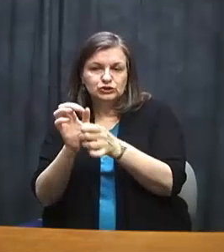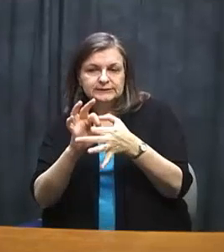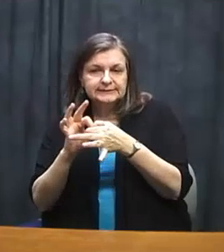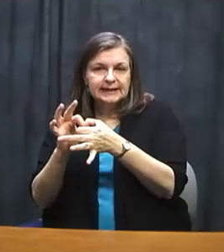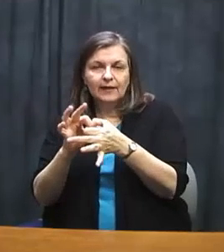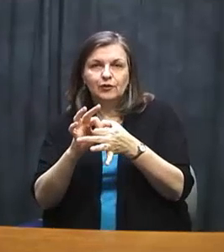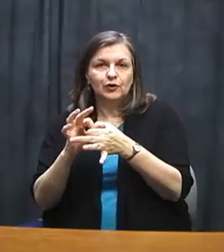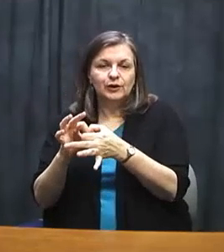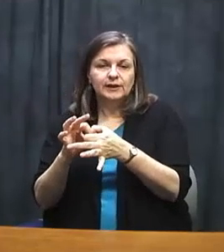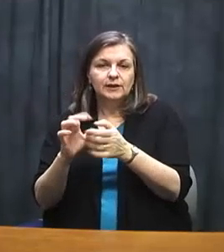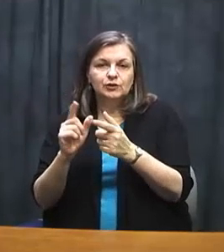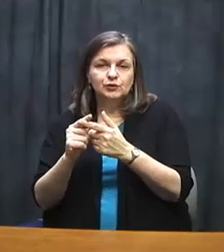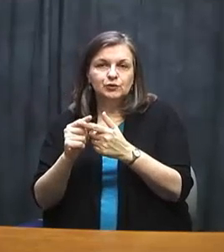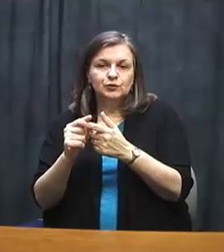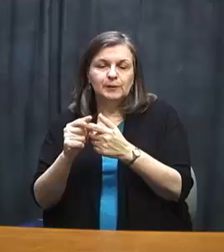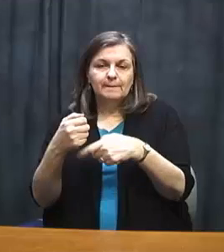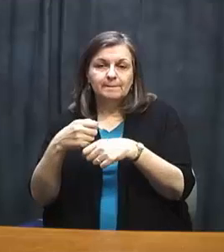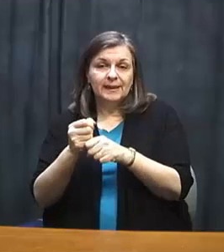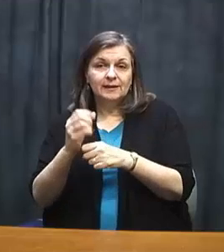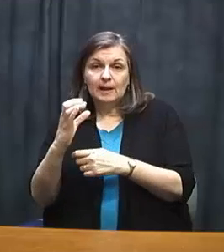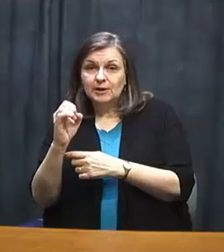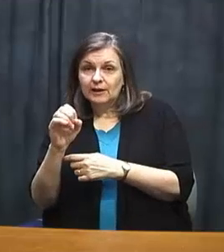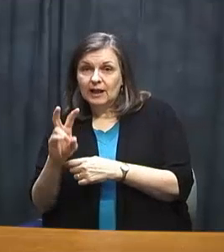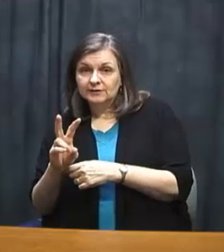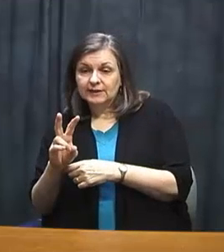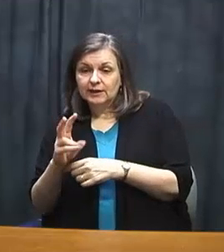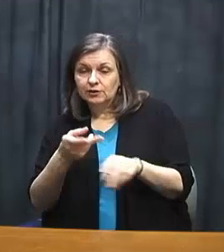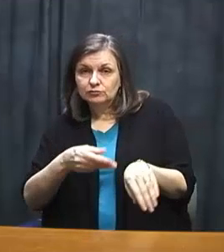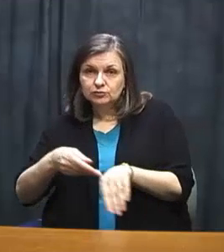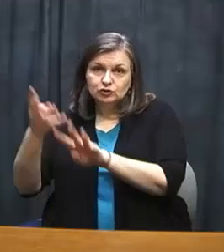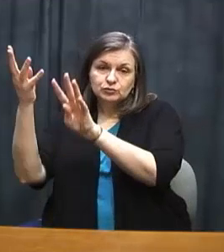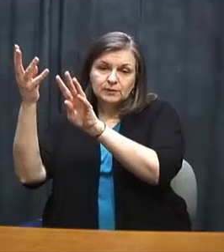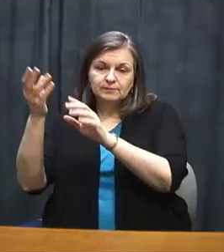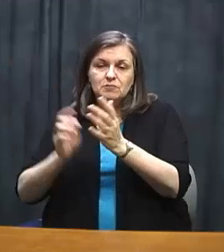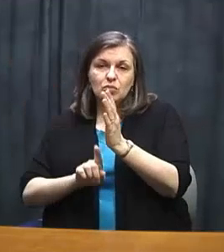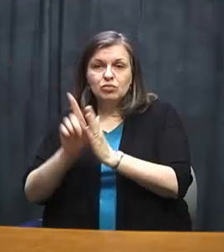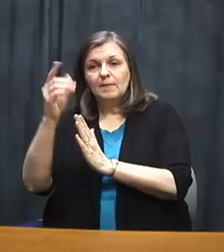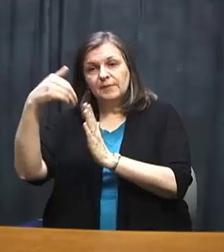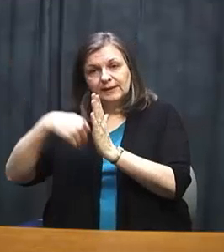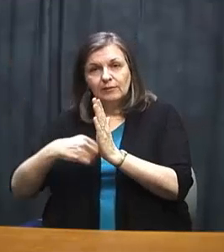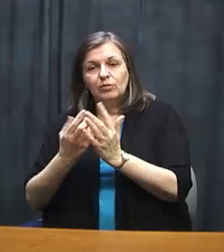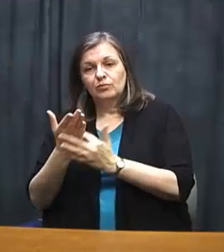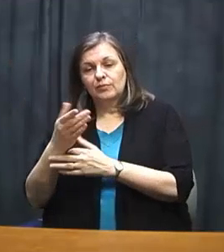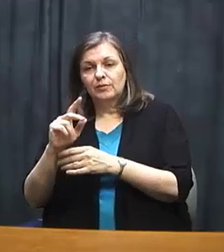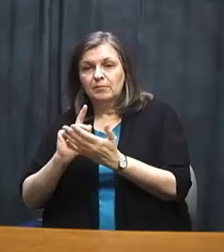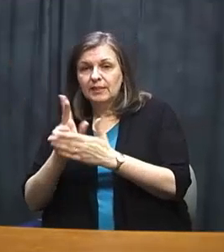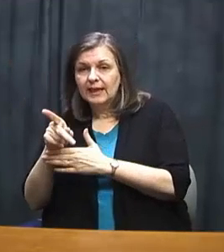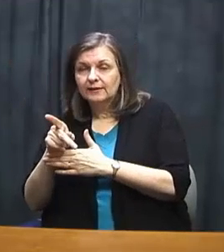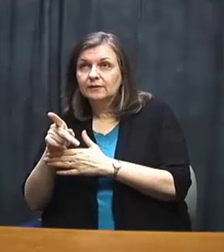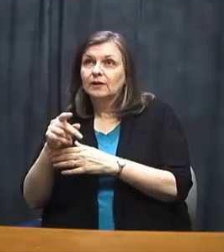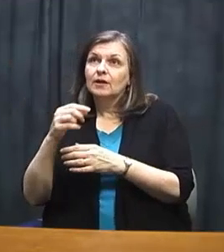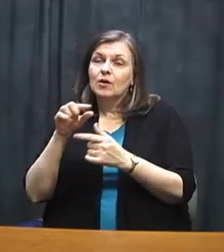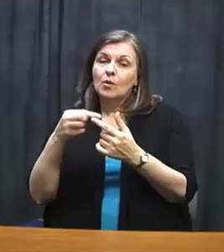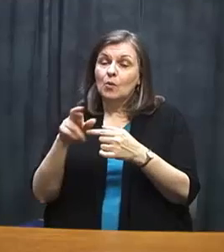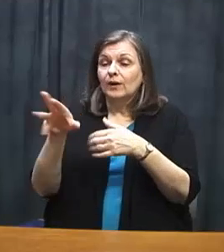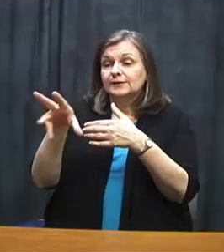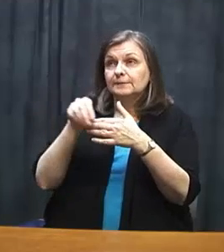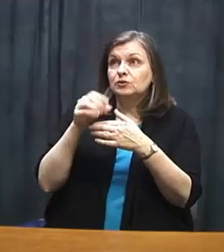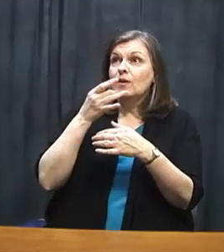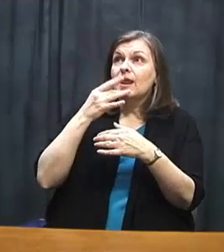to move carbon dioxide around the plant to move sun into the plant